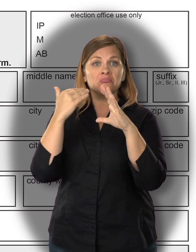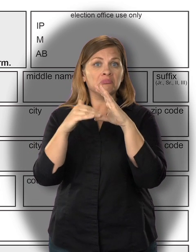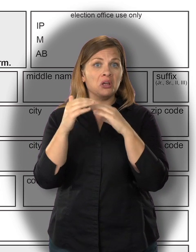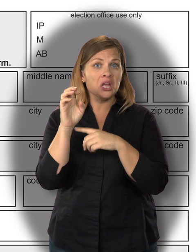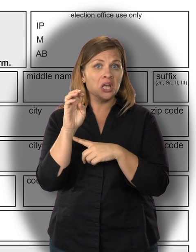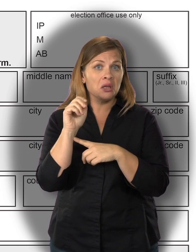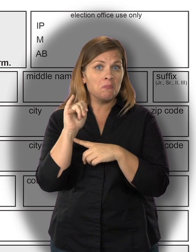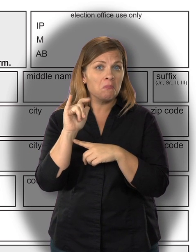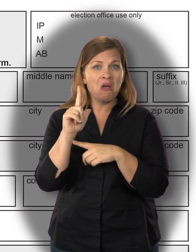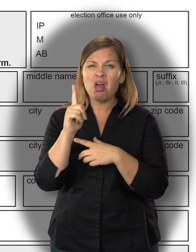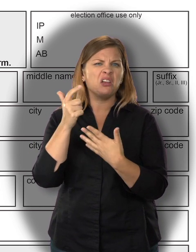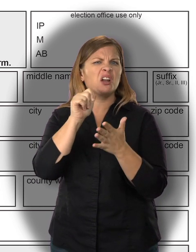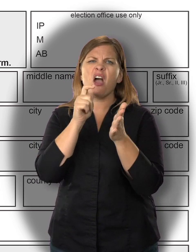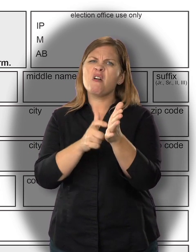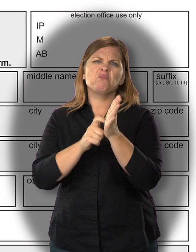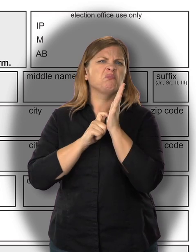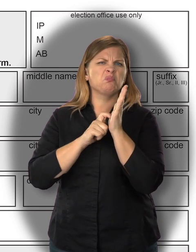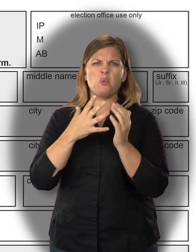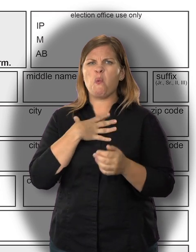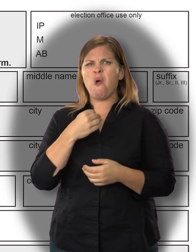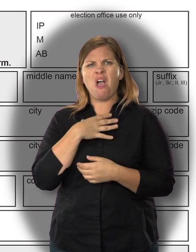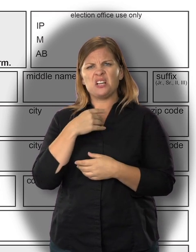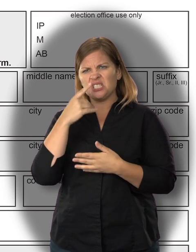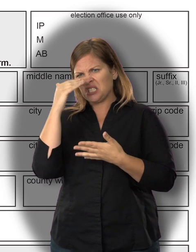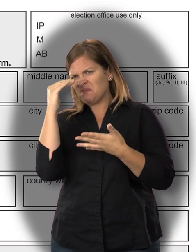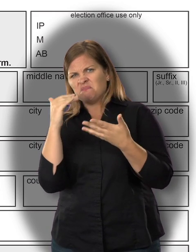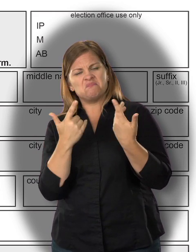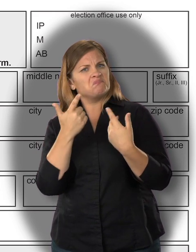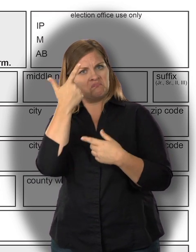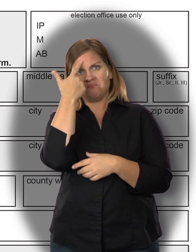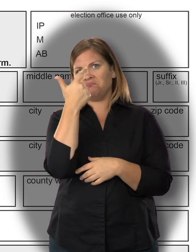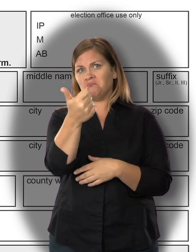Next, enter the number of your Minnesota driver's license